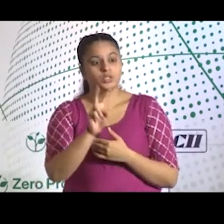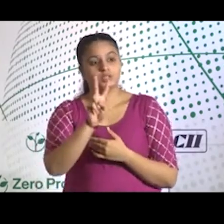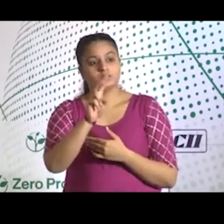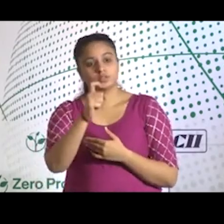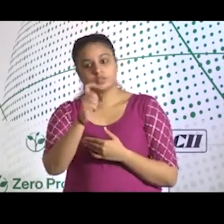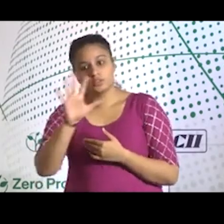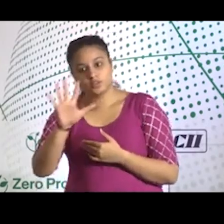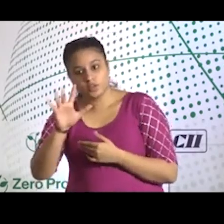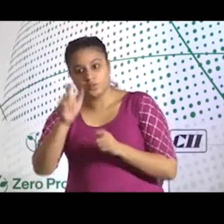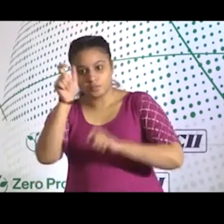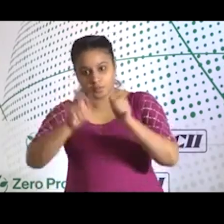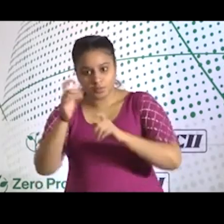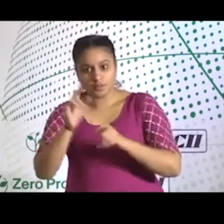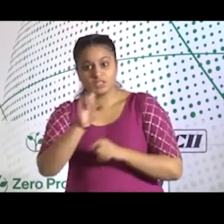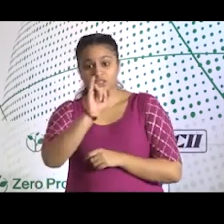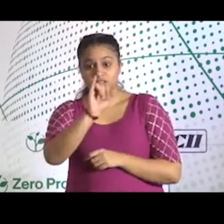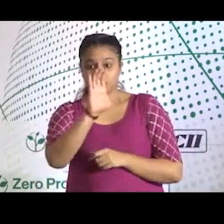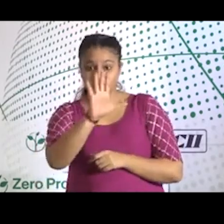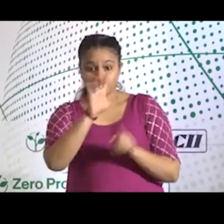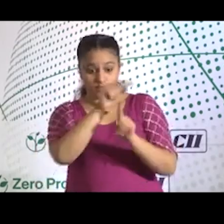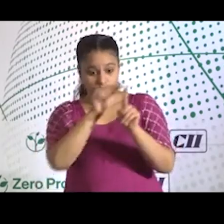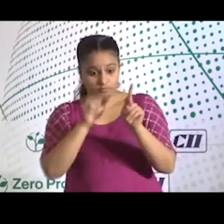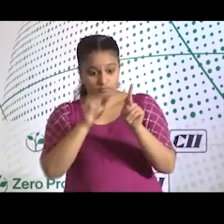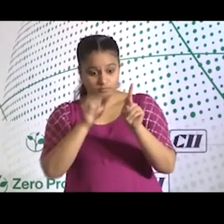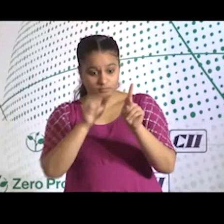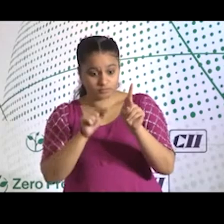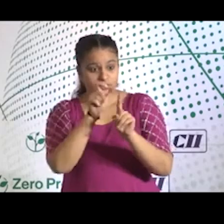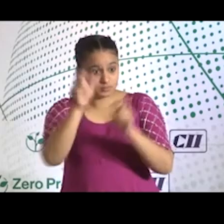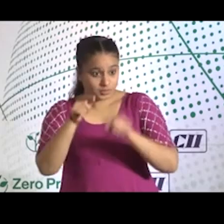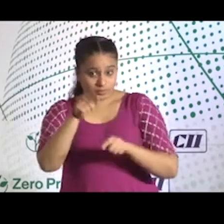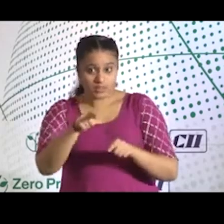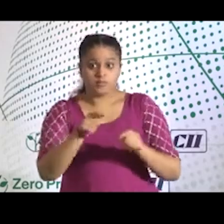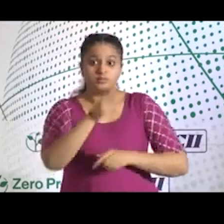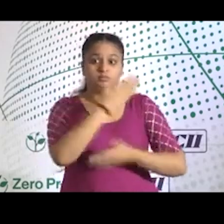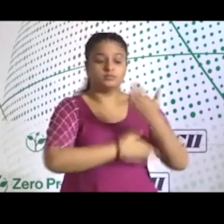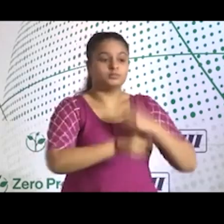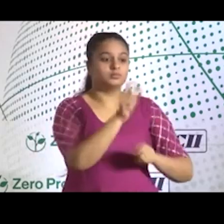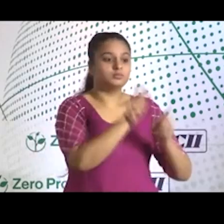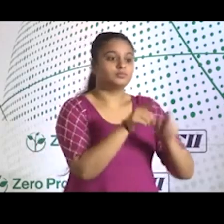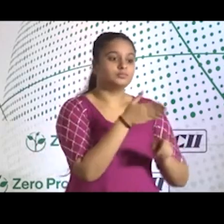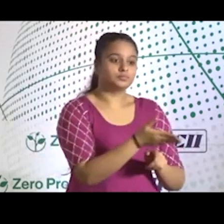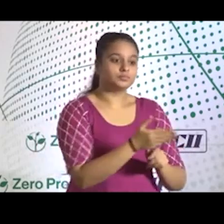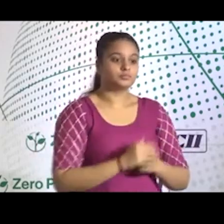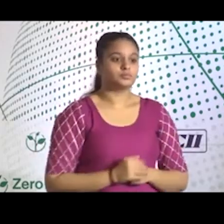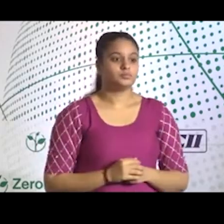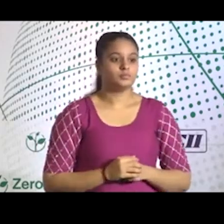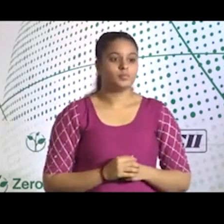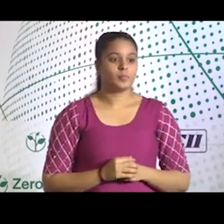65% of them are people with disabilities. We went looking for an interim system